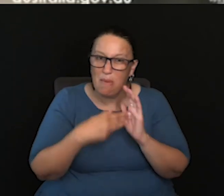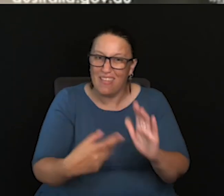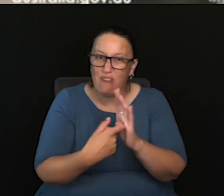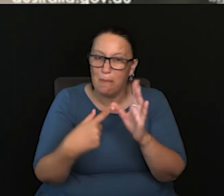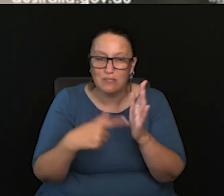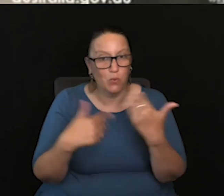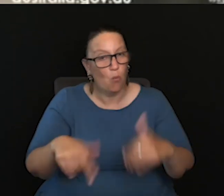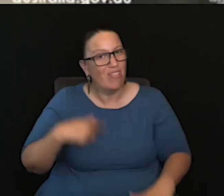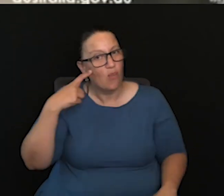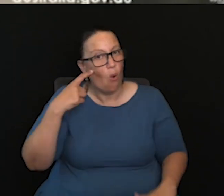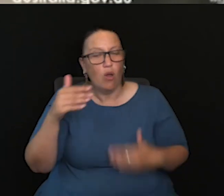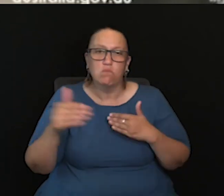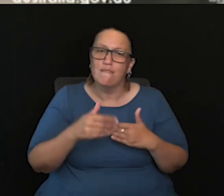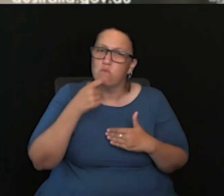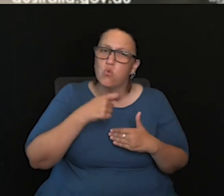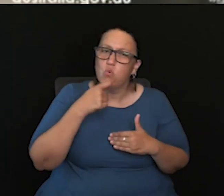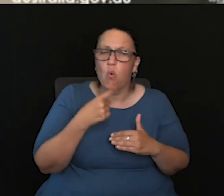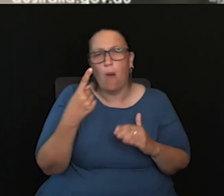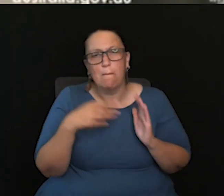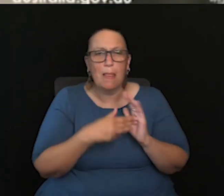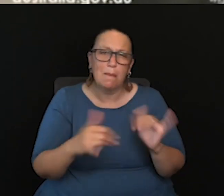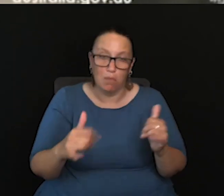well over double of what we had expected by this stage,